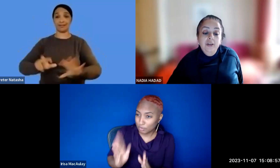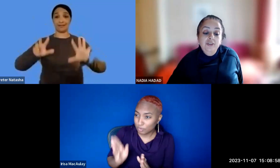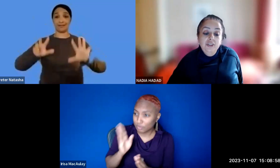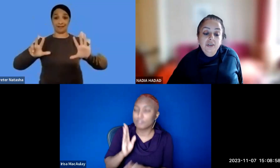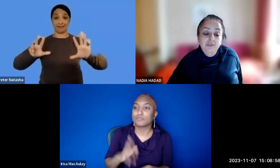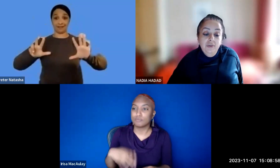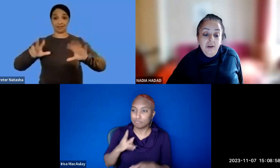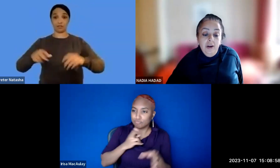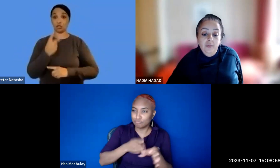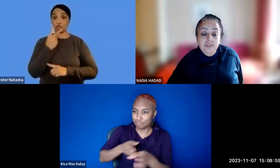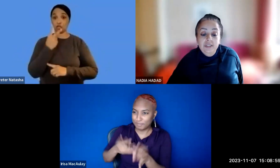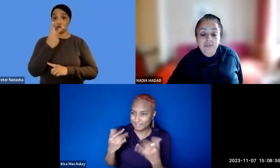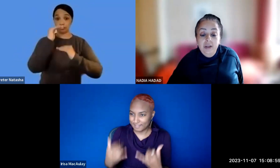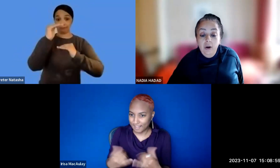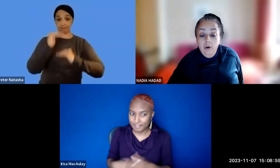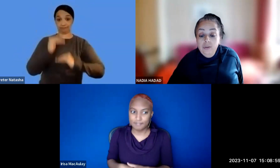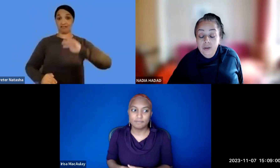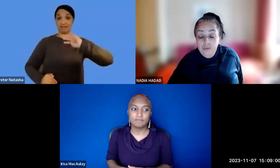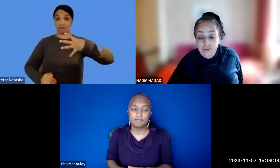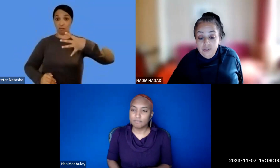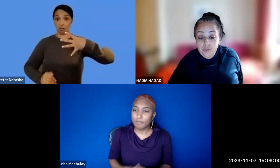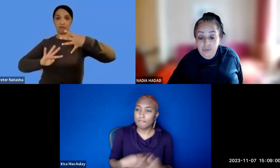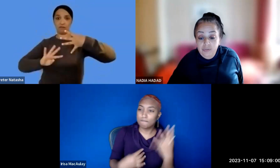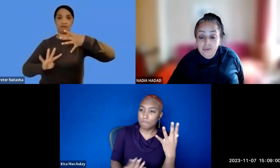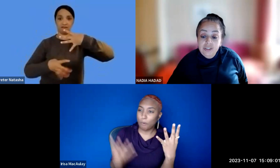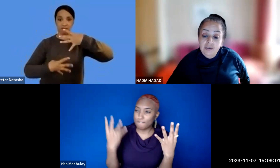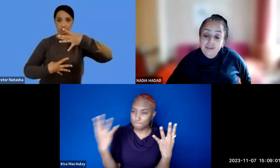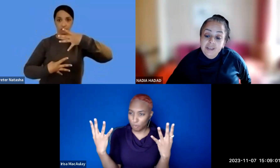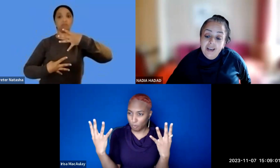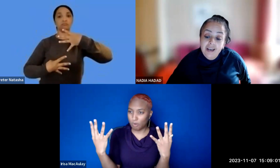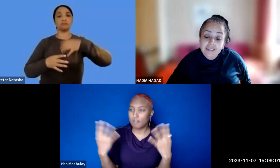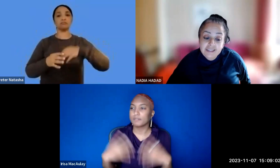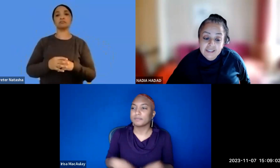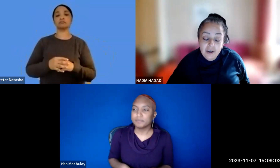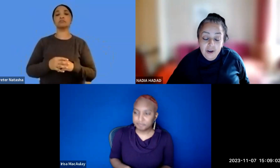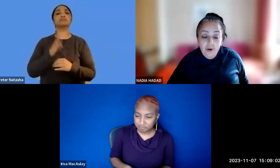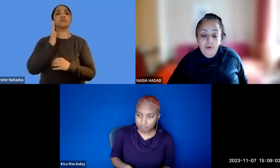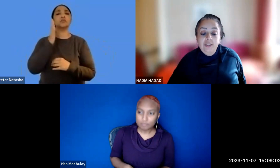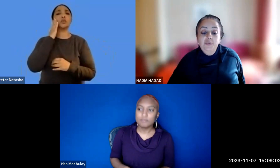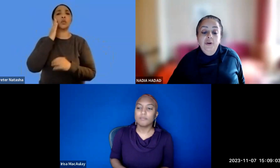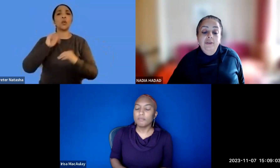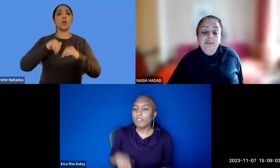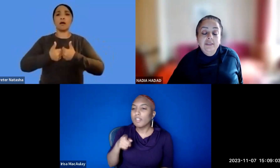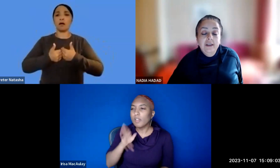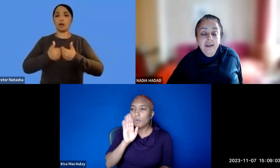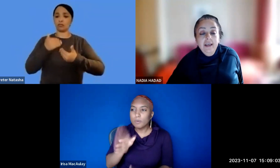who will each receive their own introduction before sharing their guidance or experiences.